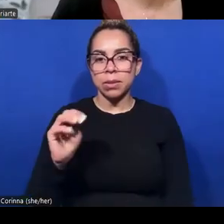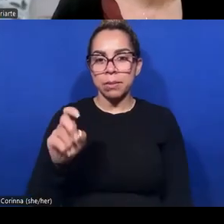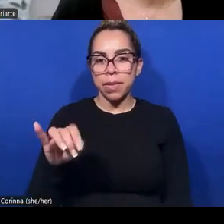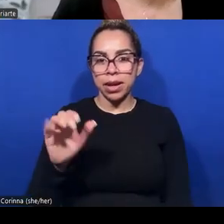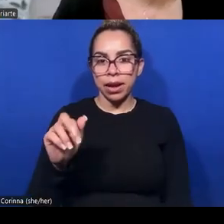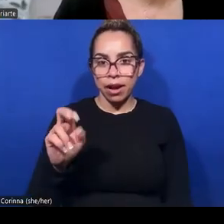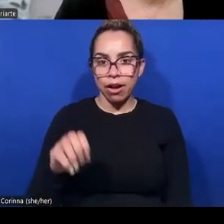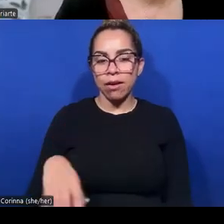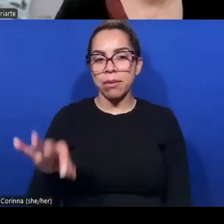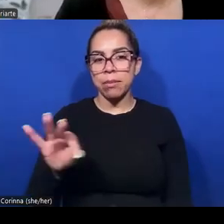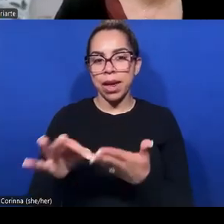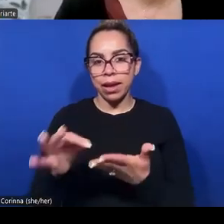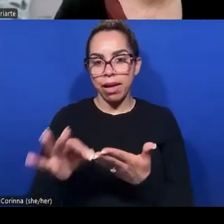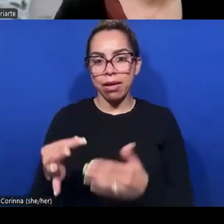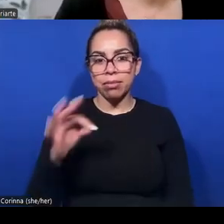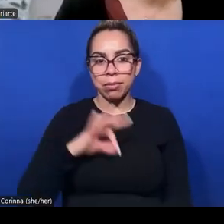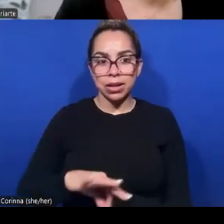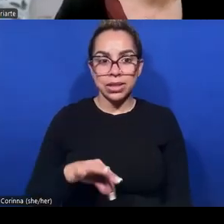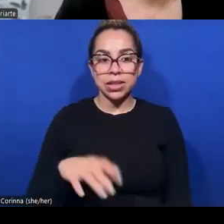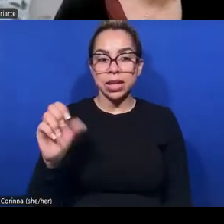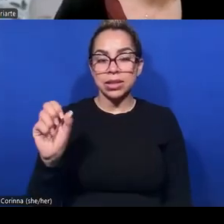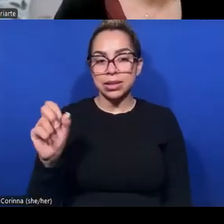benefits, Social Security disability insurance benefits.